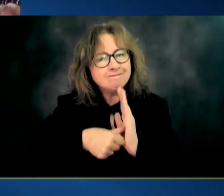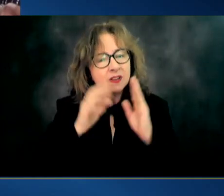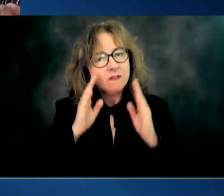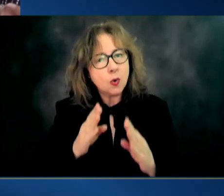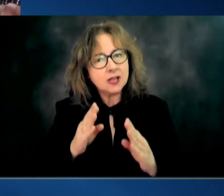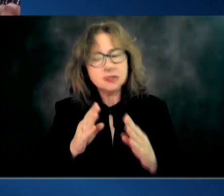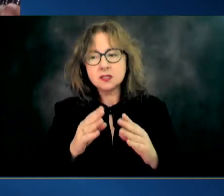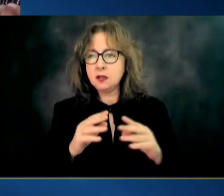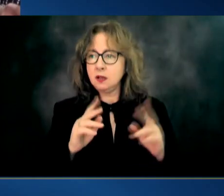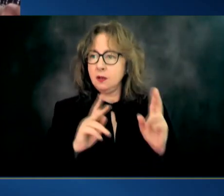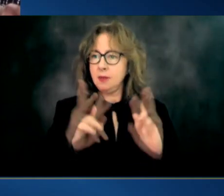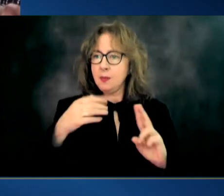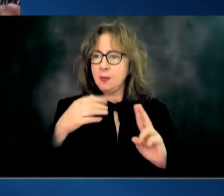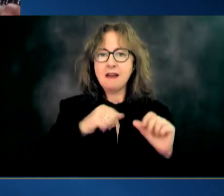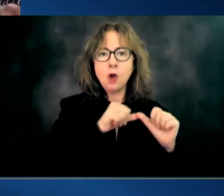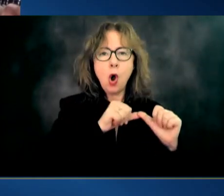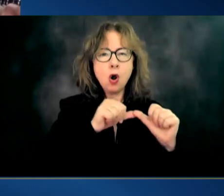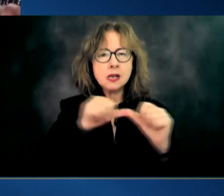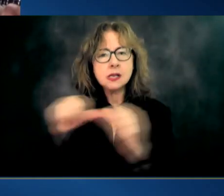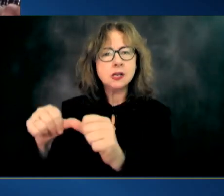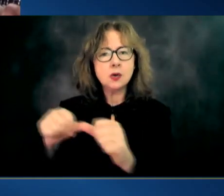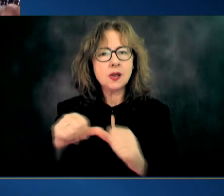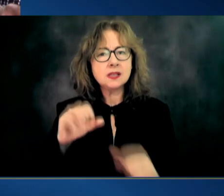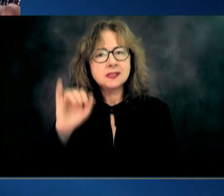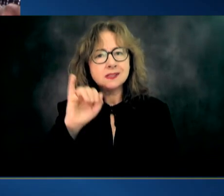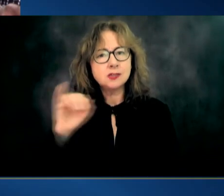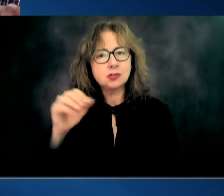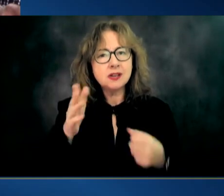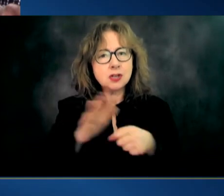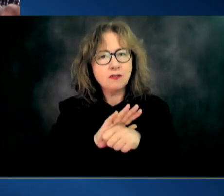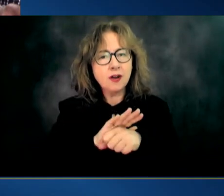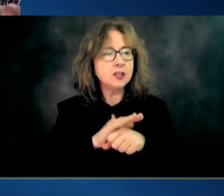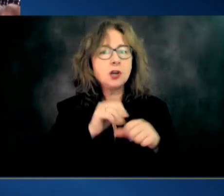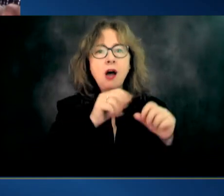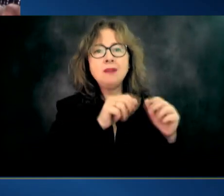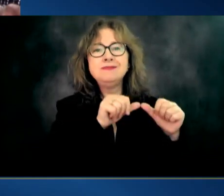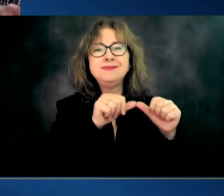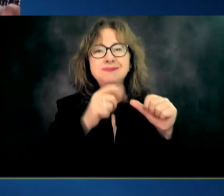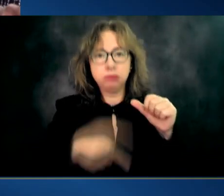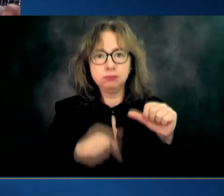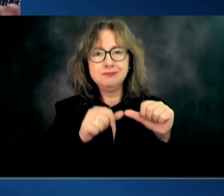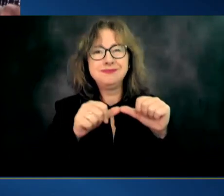care coverage with respect to potential lapses in coverage; improvements in clinical quality